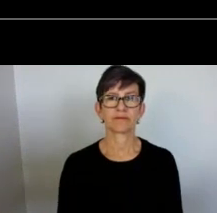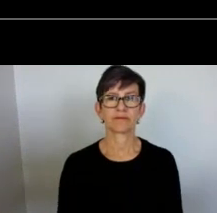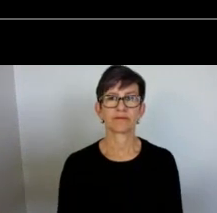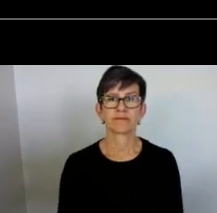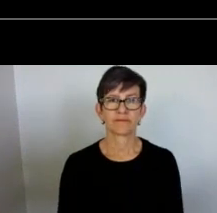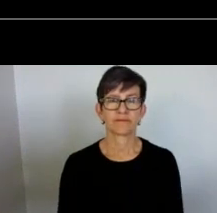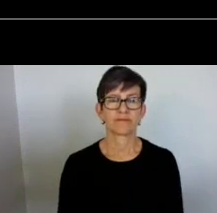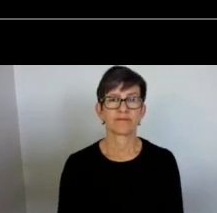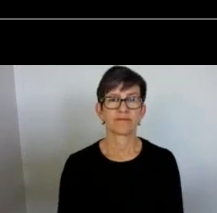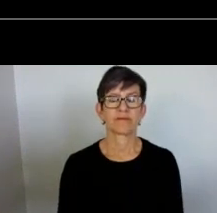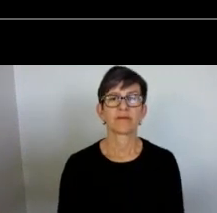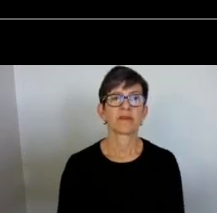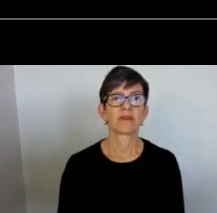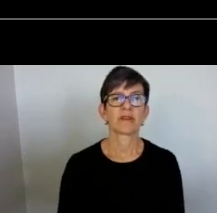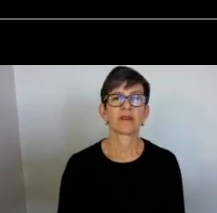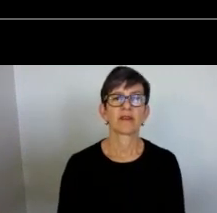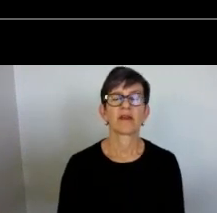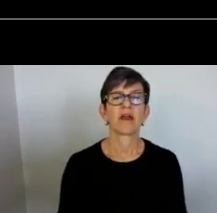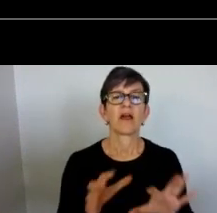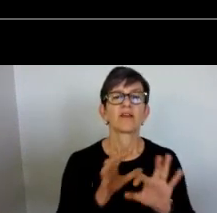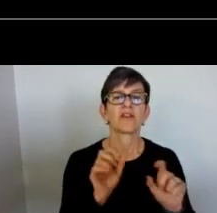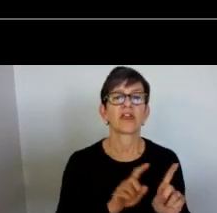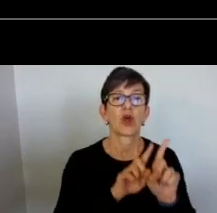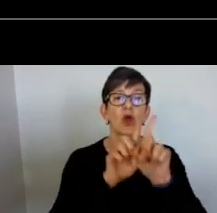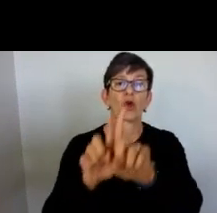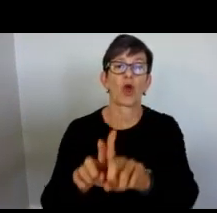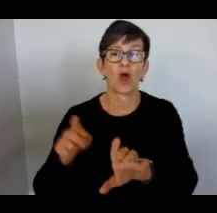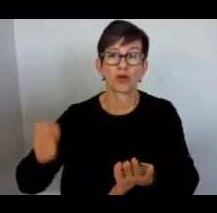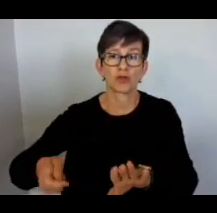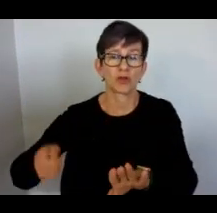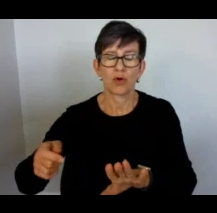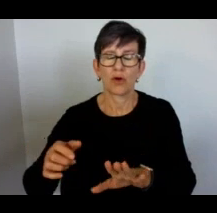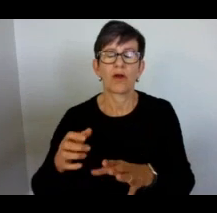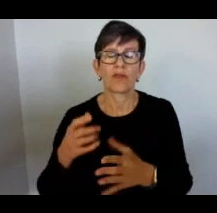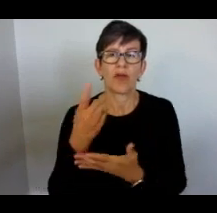They just sit behind the scenes, providing the advocacy, expert legal advice to them.